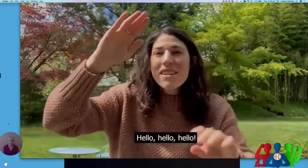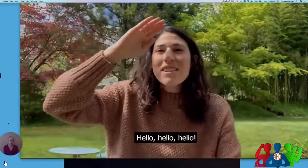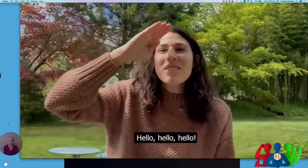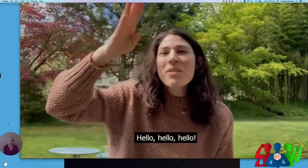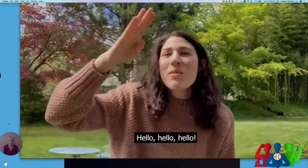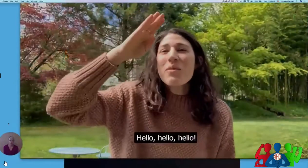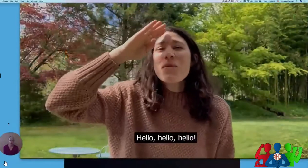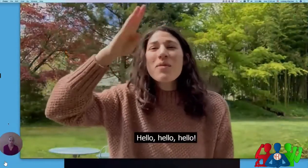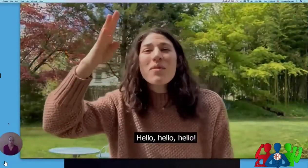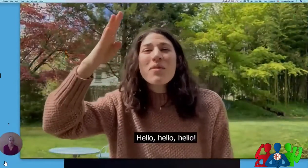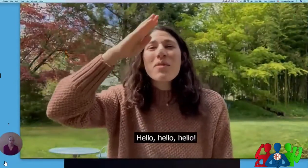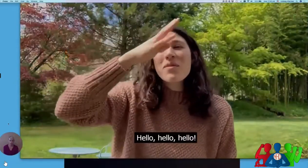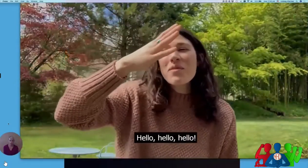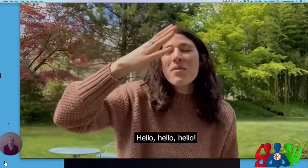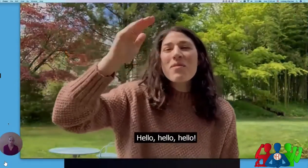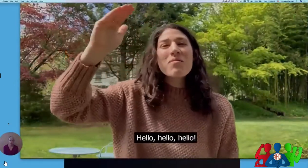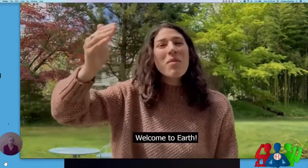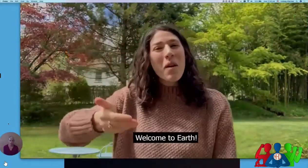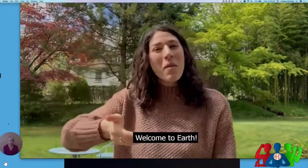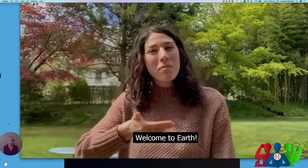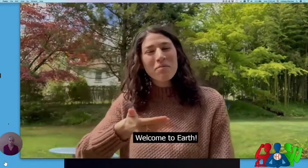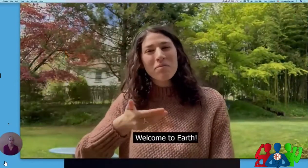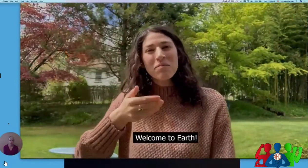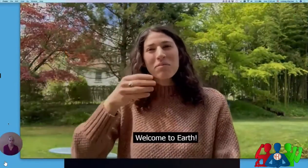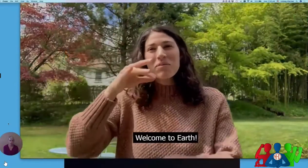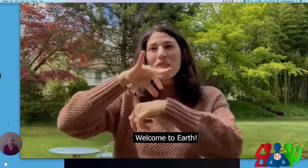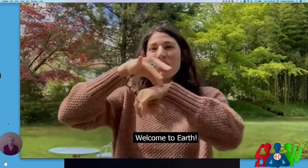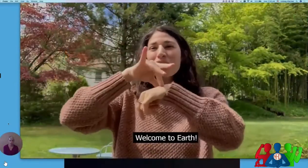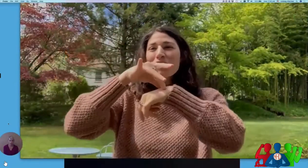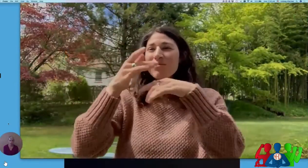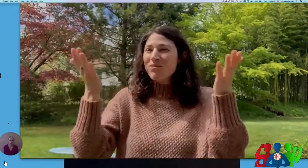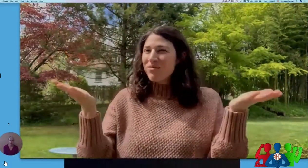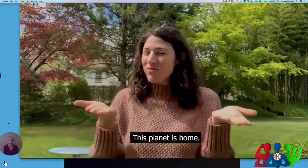Hello, hello, hello. Welcome to earth.